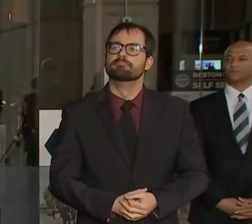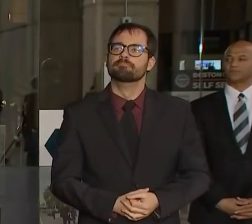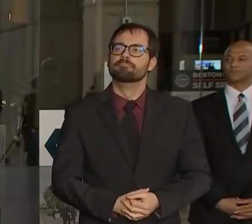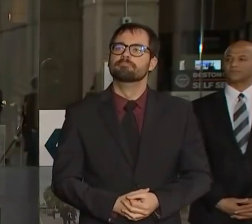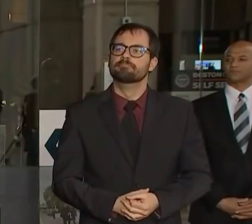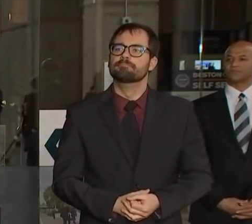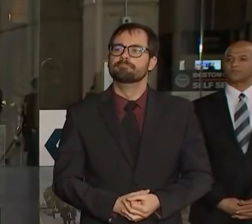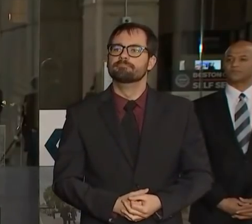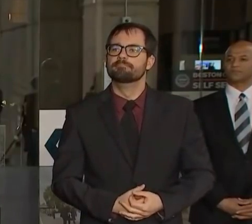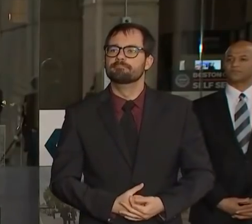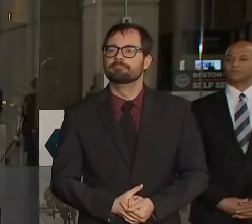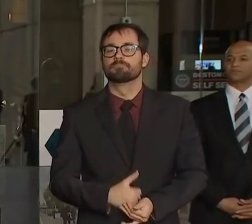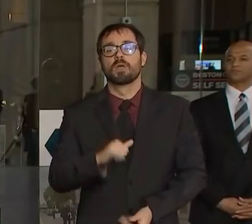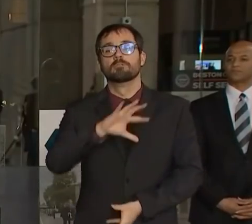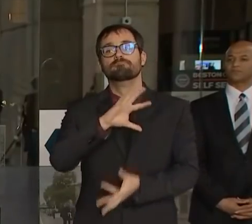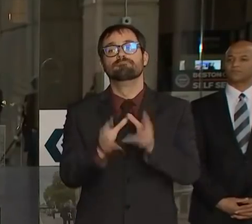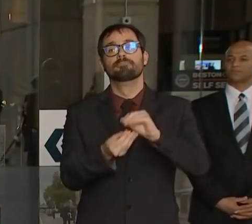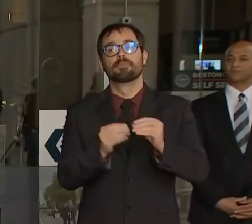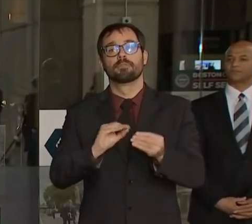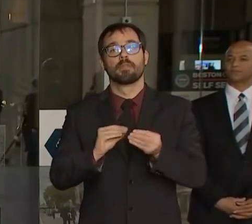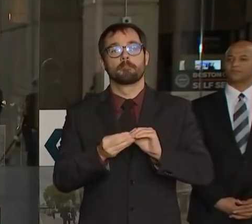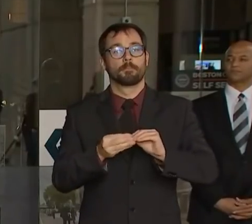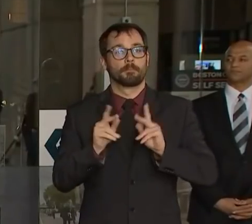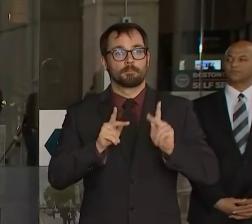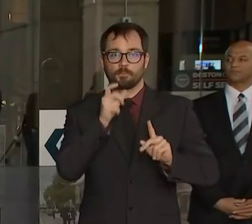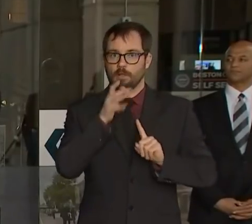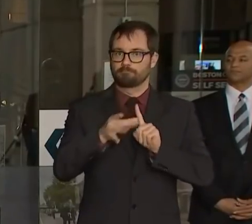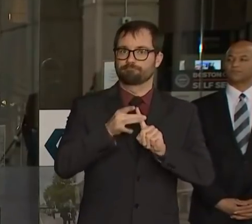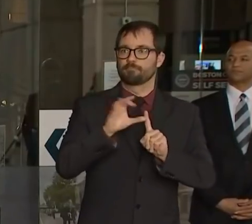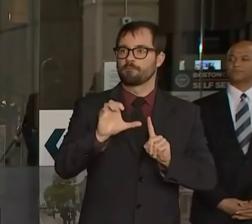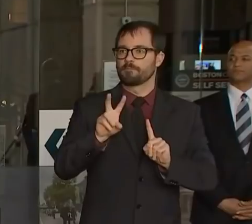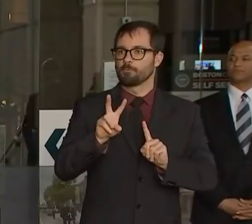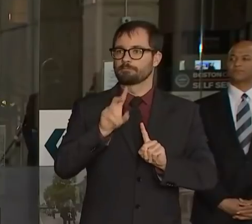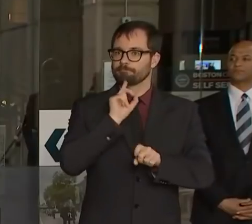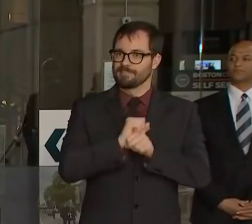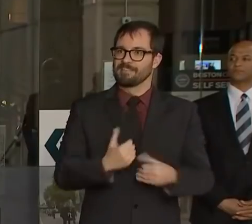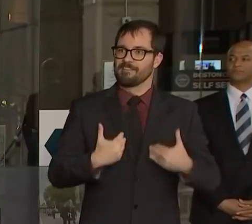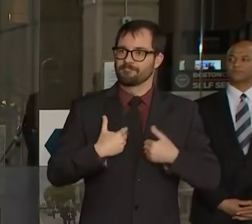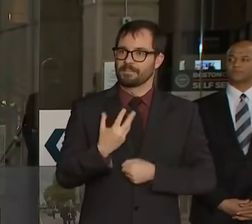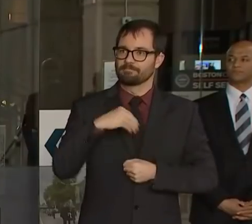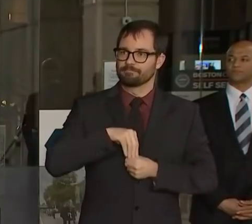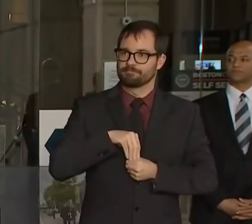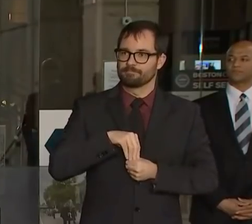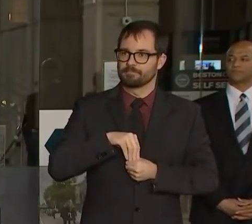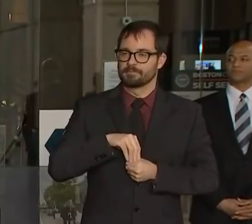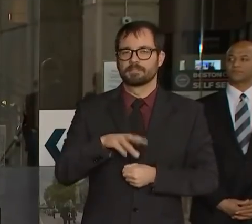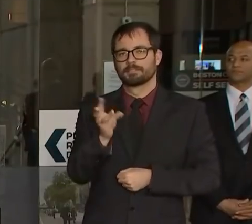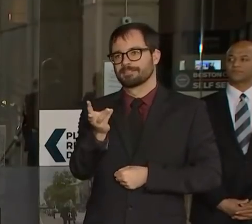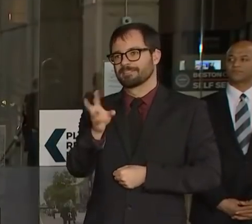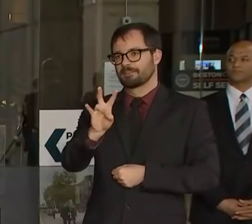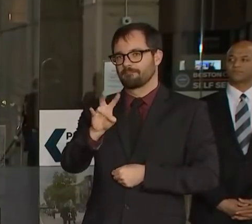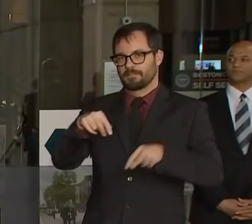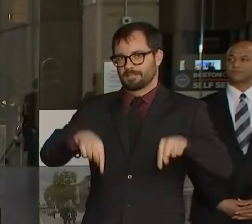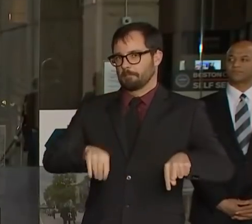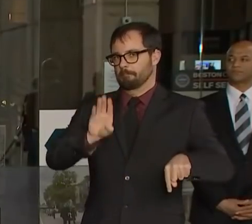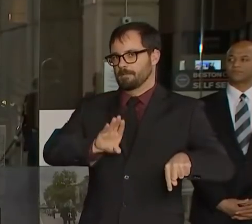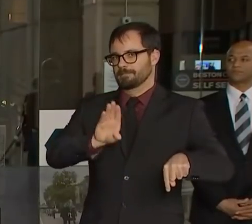IS FREE. THEY ARE OFFERED FOR FREE TODAY. THE LATEST NUMBERS WE HAVE FOR THE CORONAVIRUS IS NOT A THING